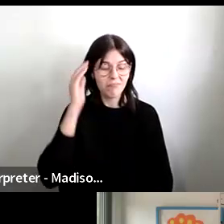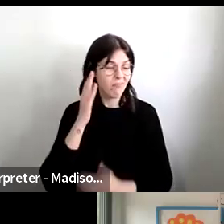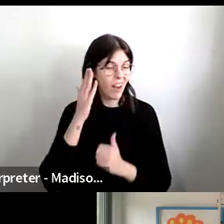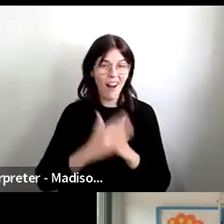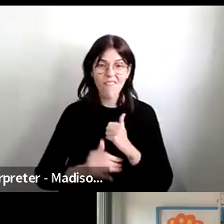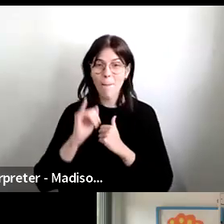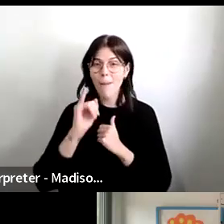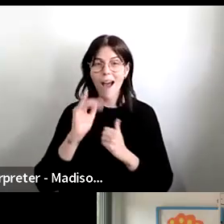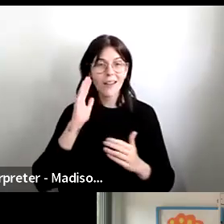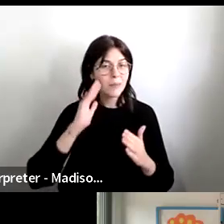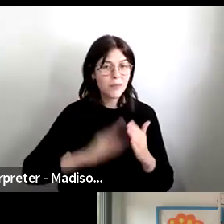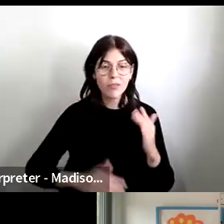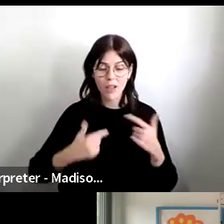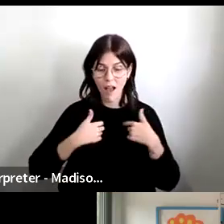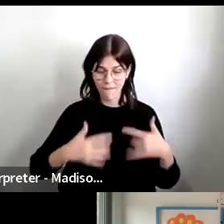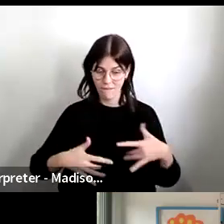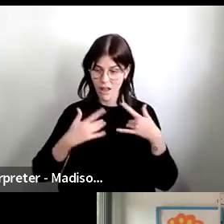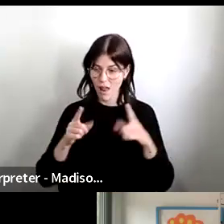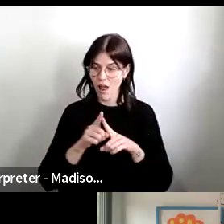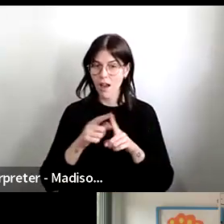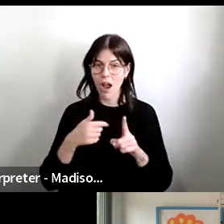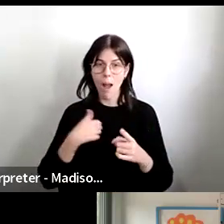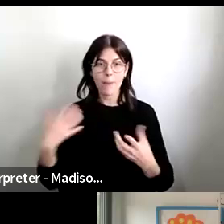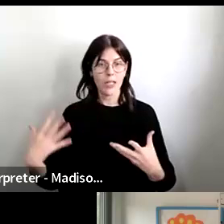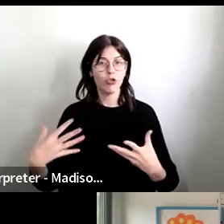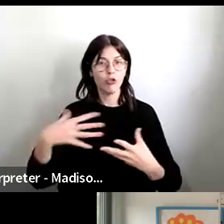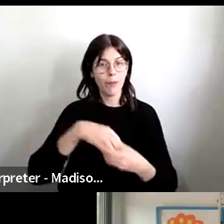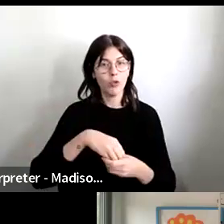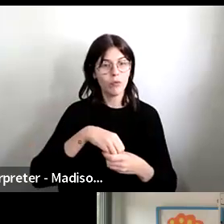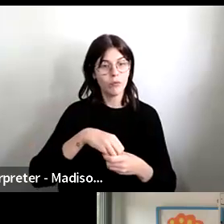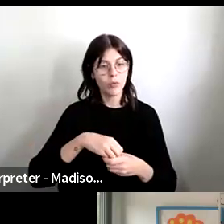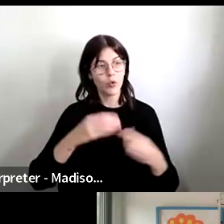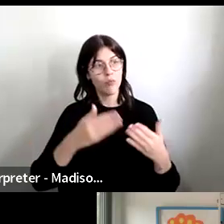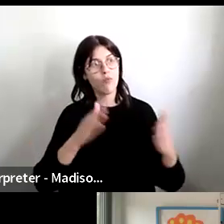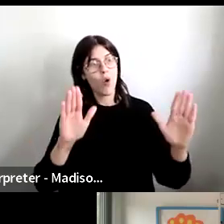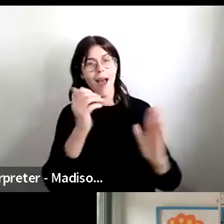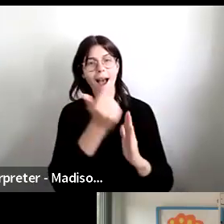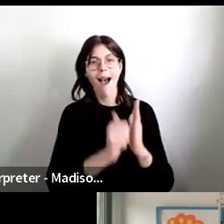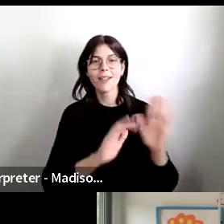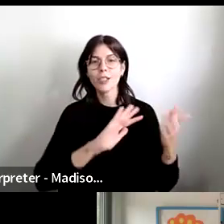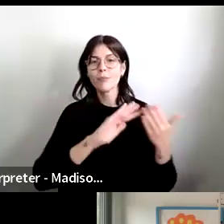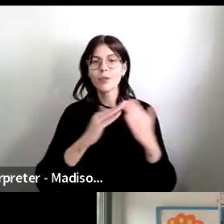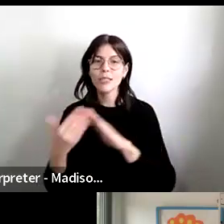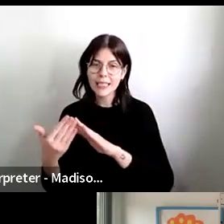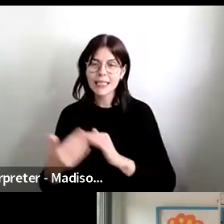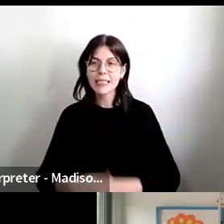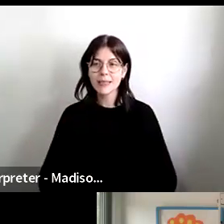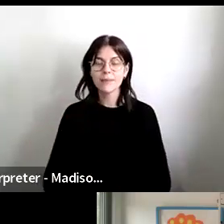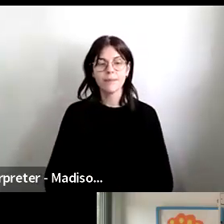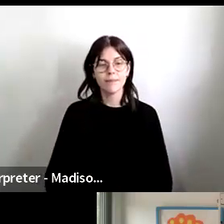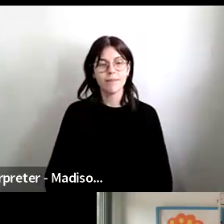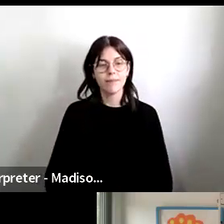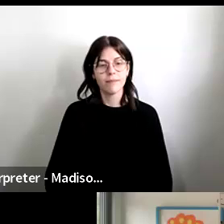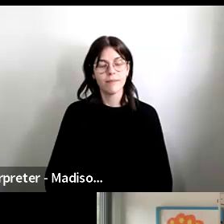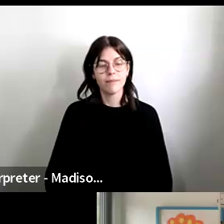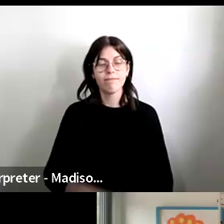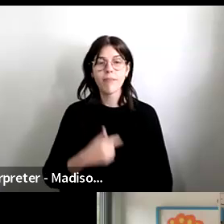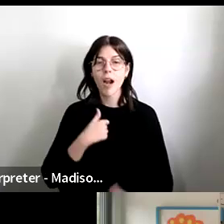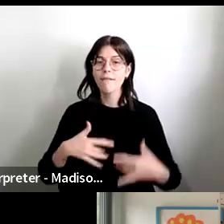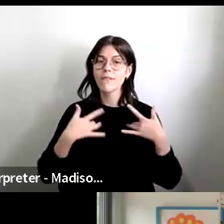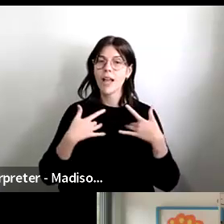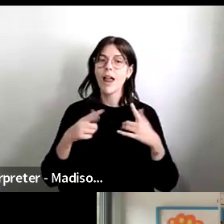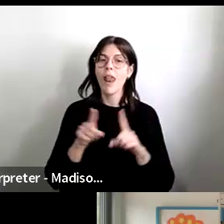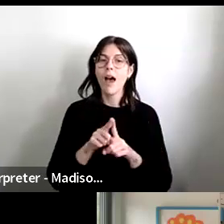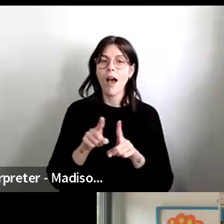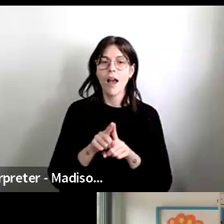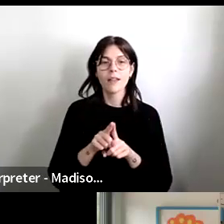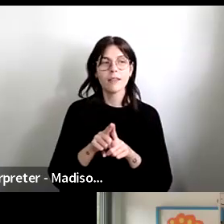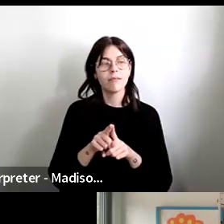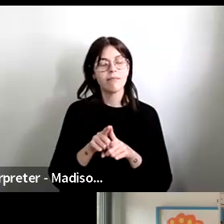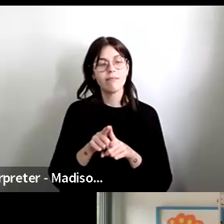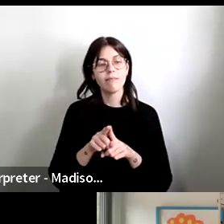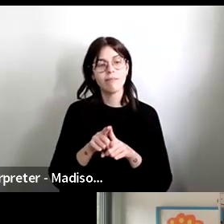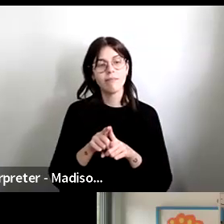like I'm really contributing to the broader arts community. And I feel like it's overall